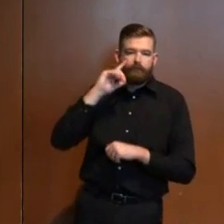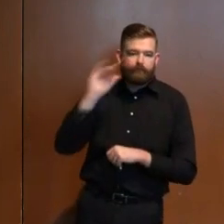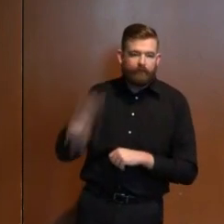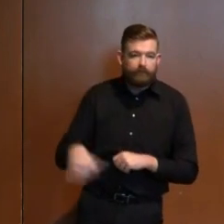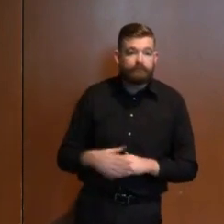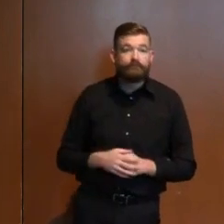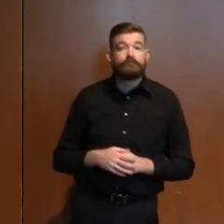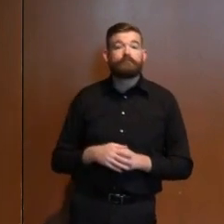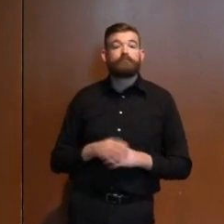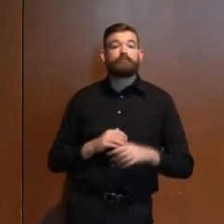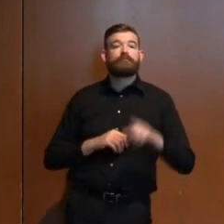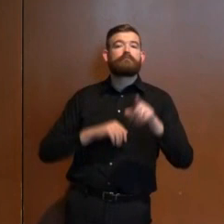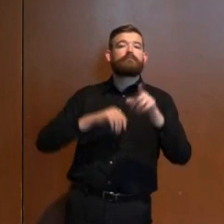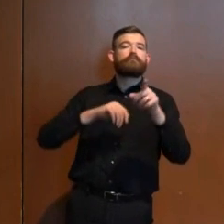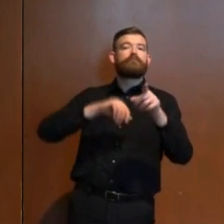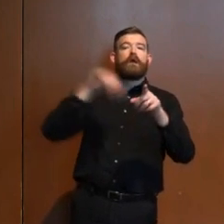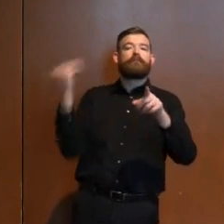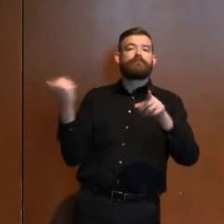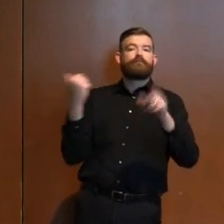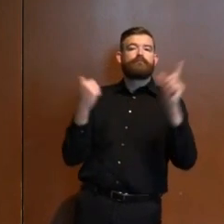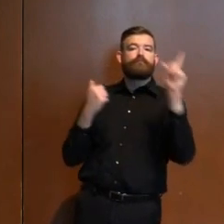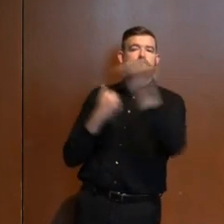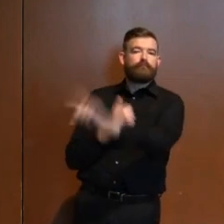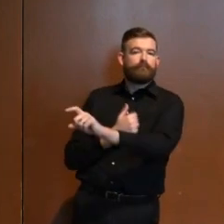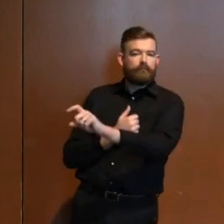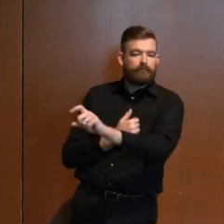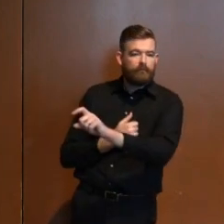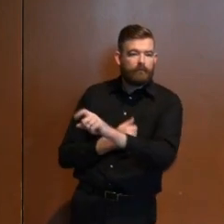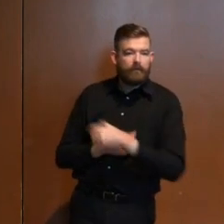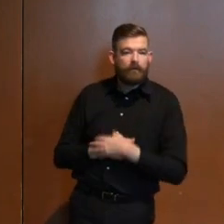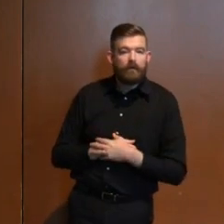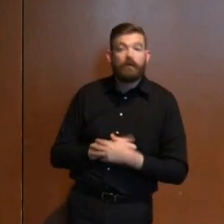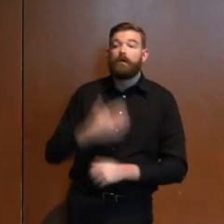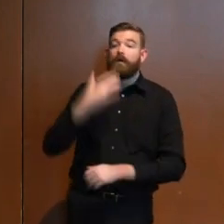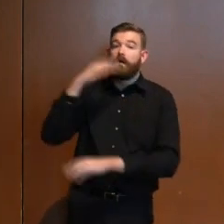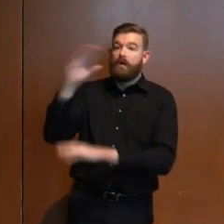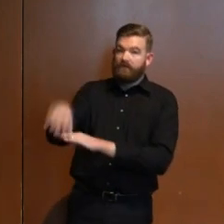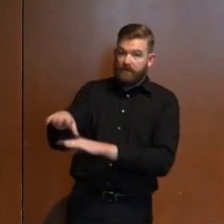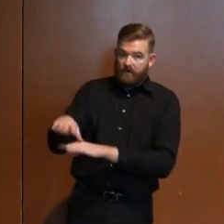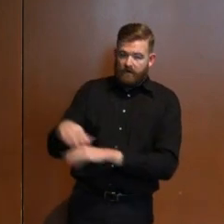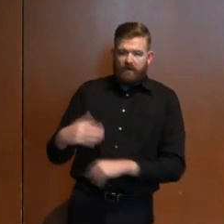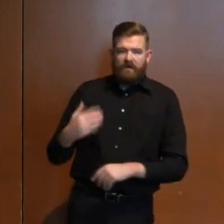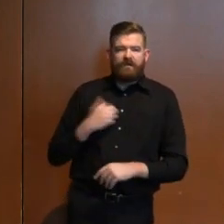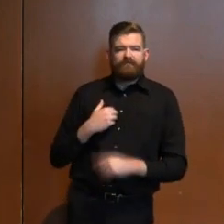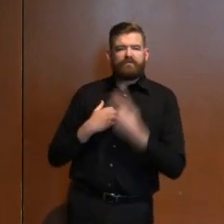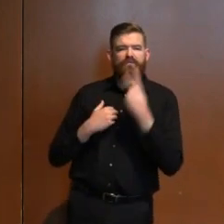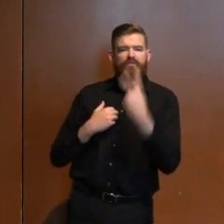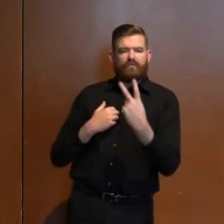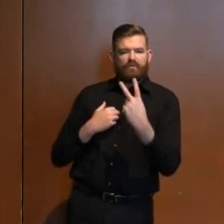WORKED THAT PIECE OUT. THANK YOU FOR THAT.